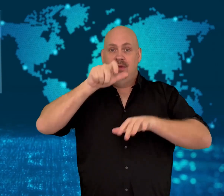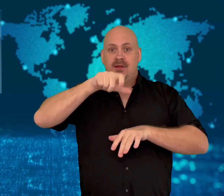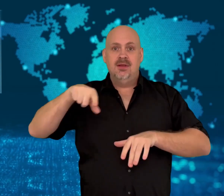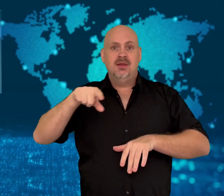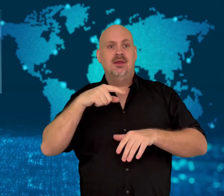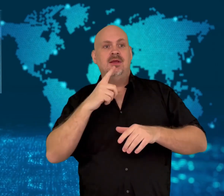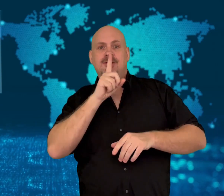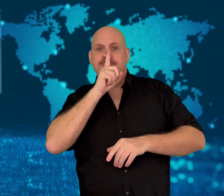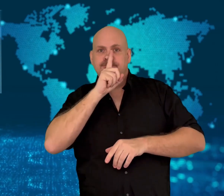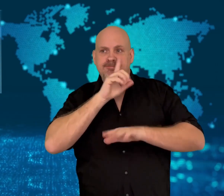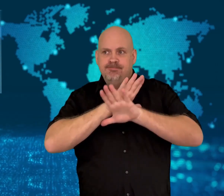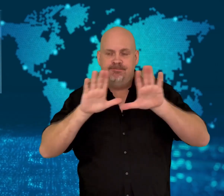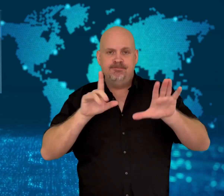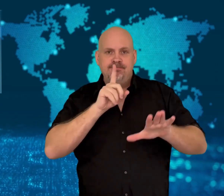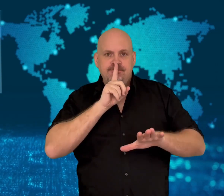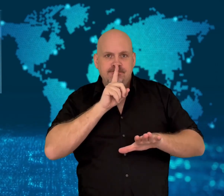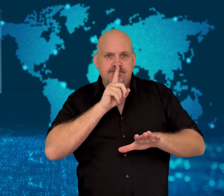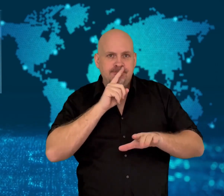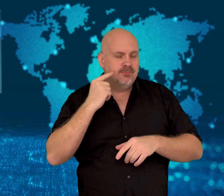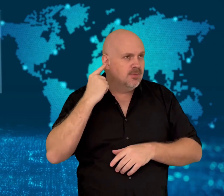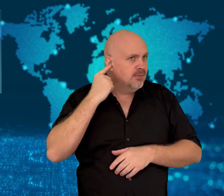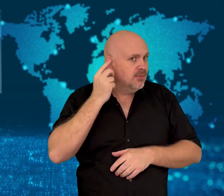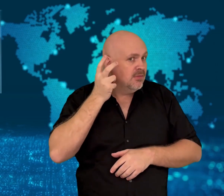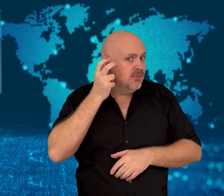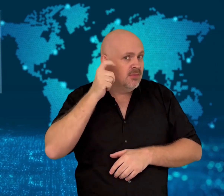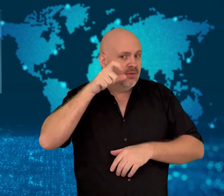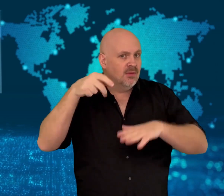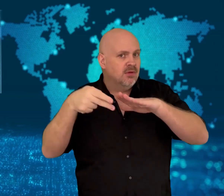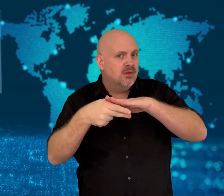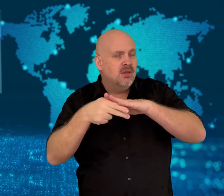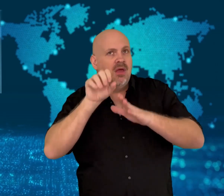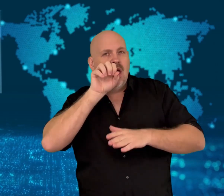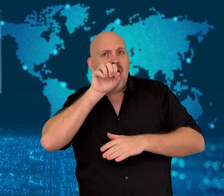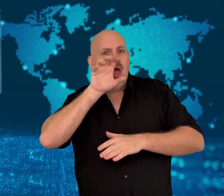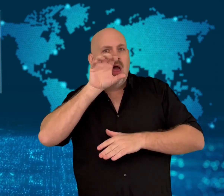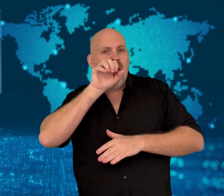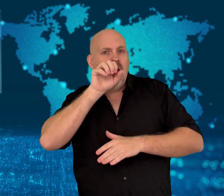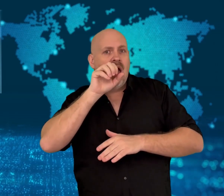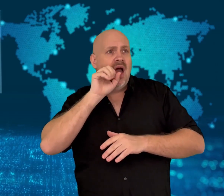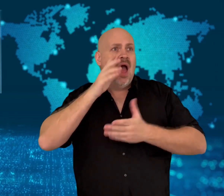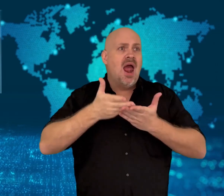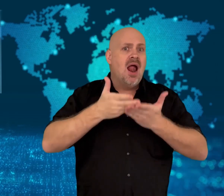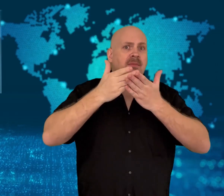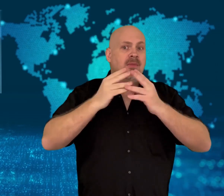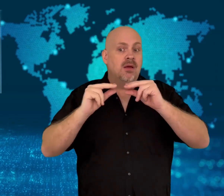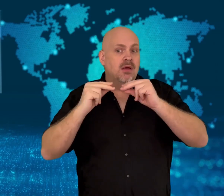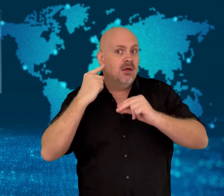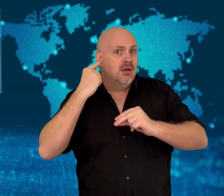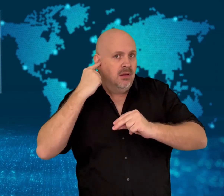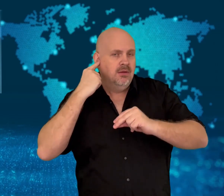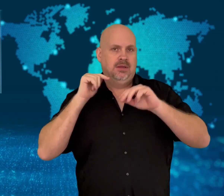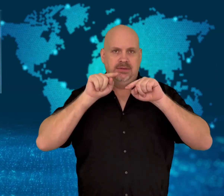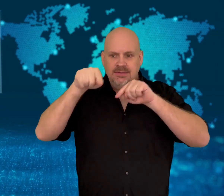Rescuers have demanded silence so that they could hear if there were voices